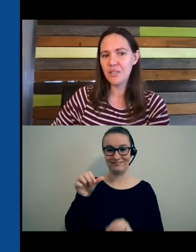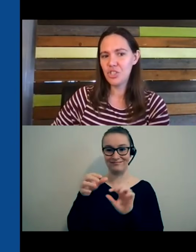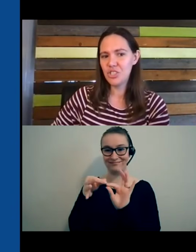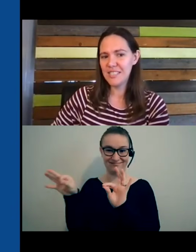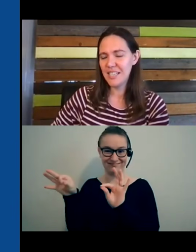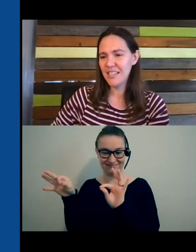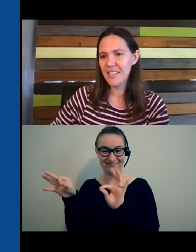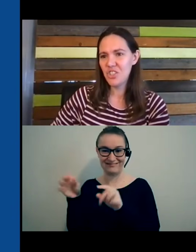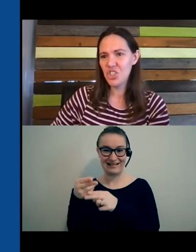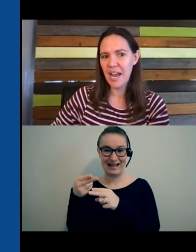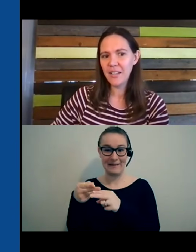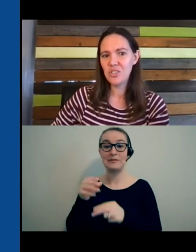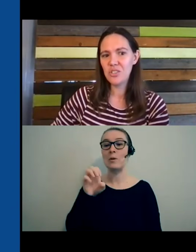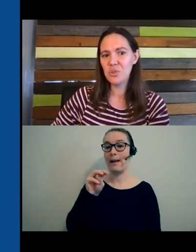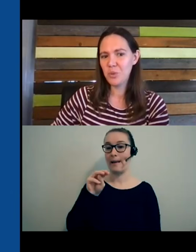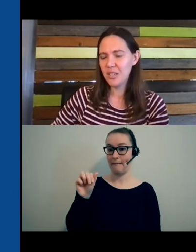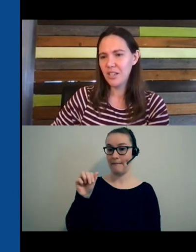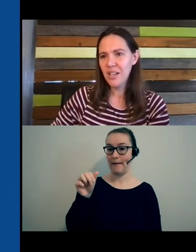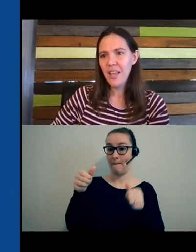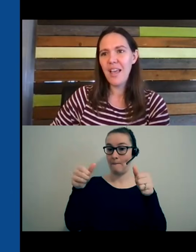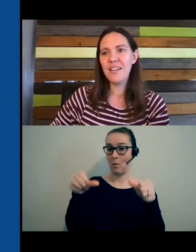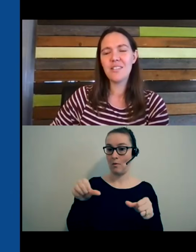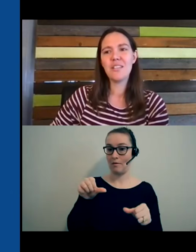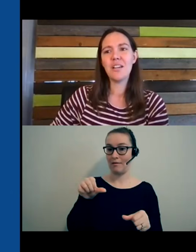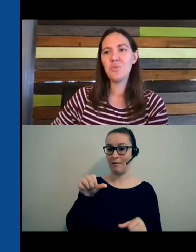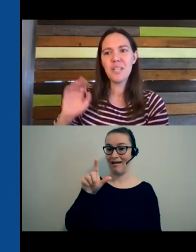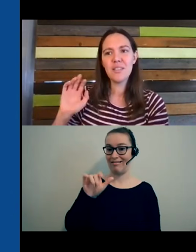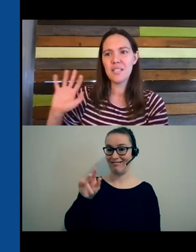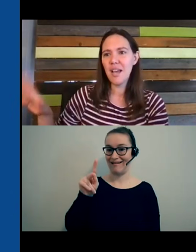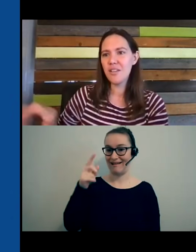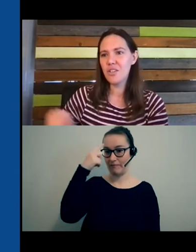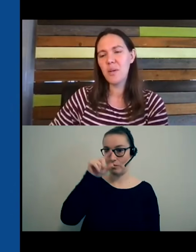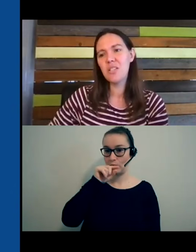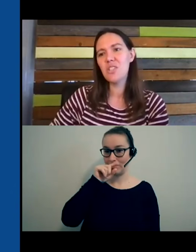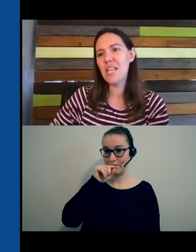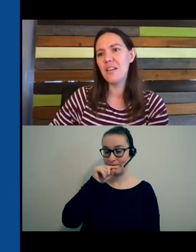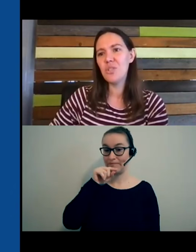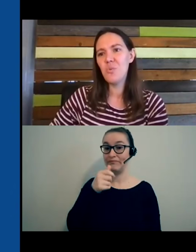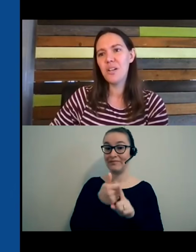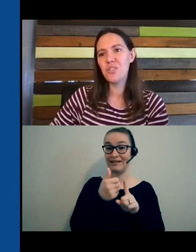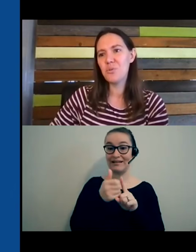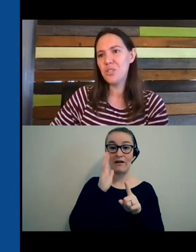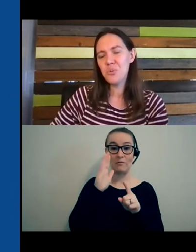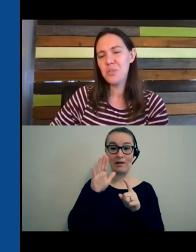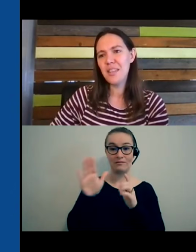she just did in the chat -- to Twitter. And it's a tweet that tags our sponsors, and if you want to re-tweet that